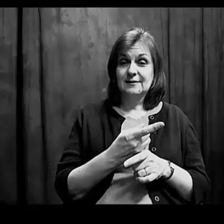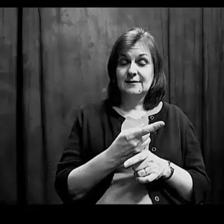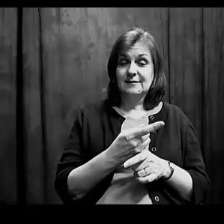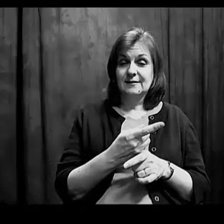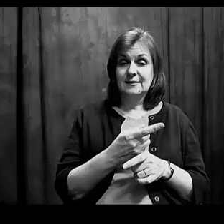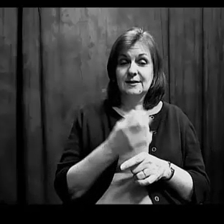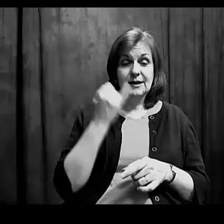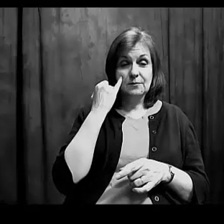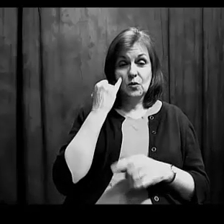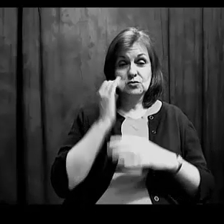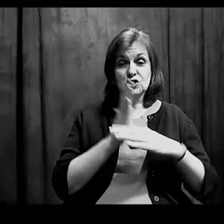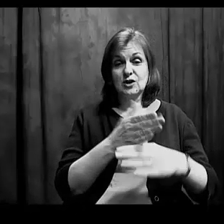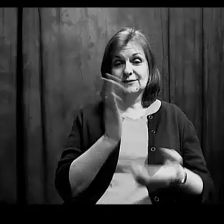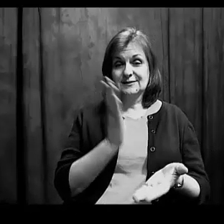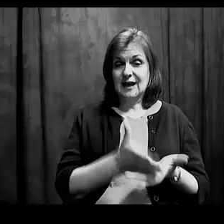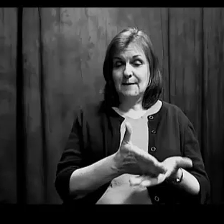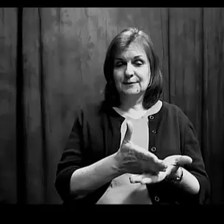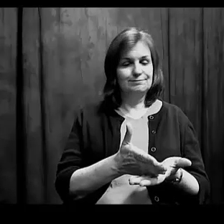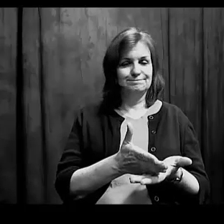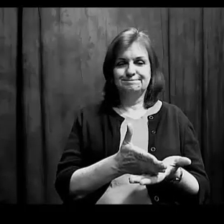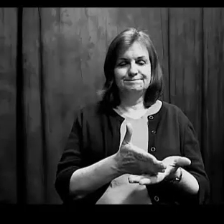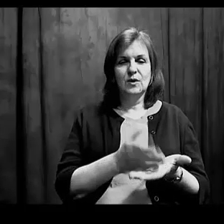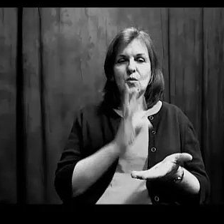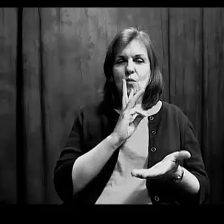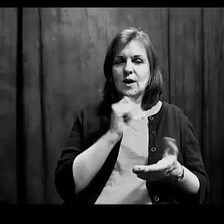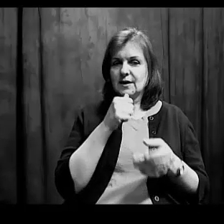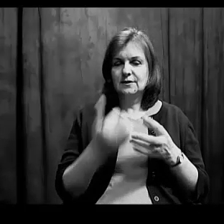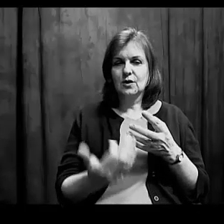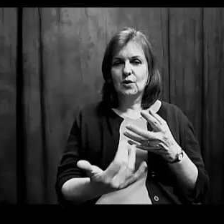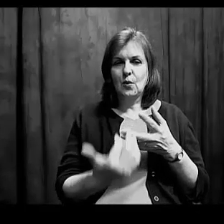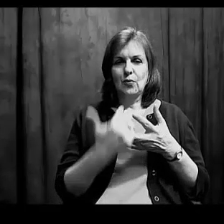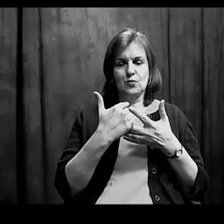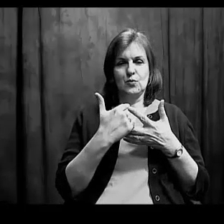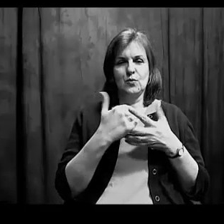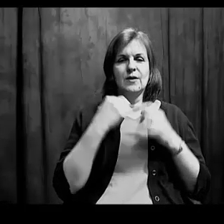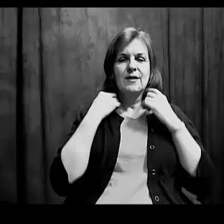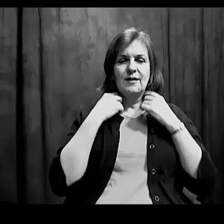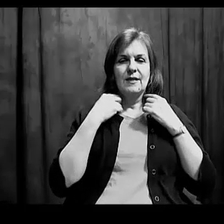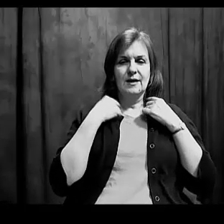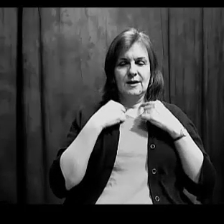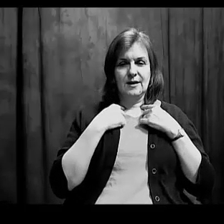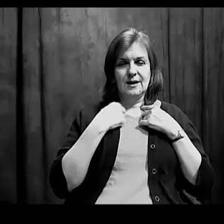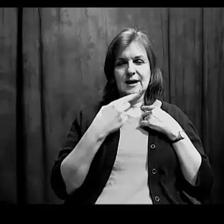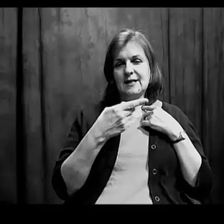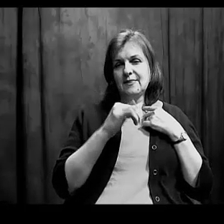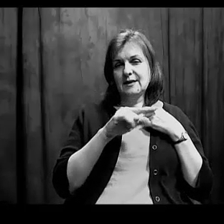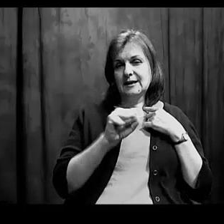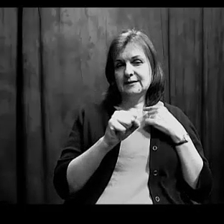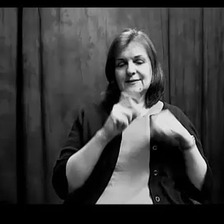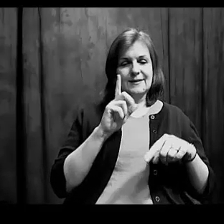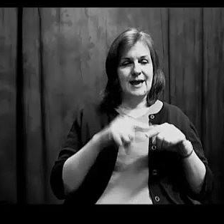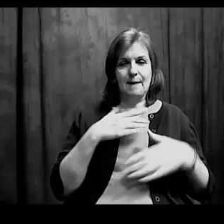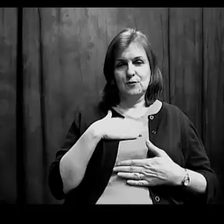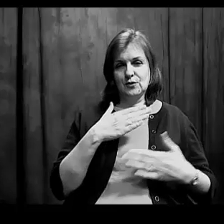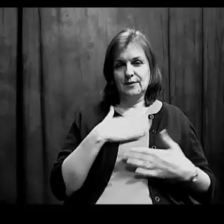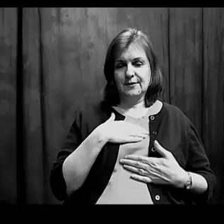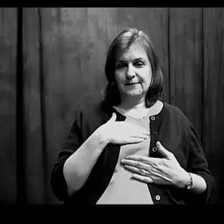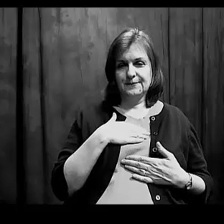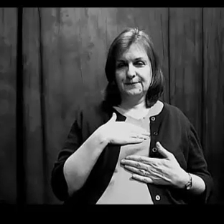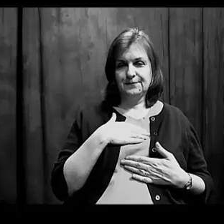because if they don't they can't pass water all over their gills to actually breathe so with